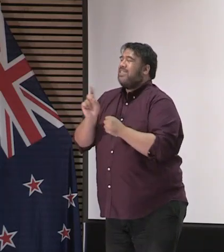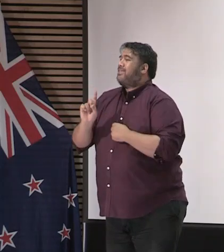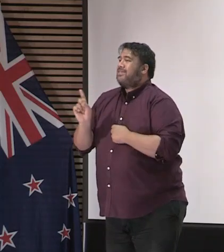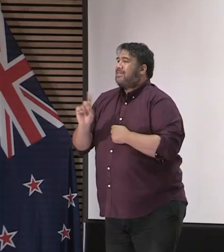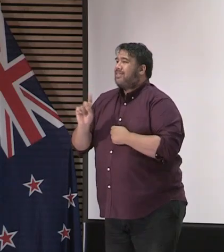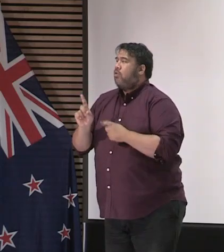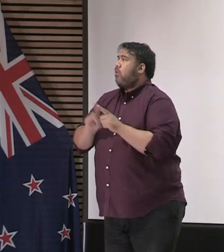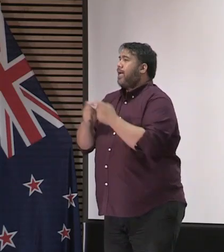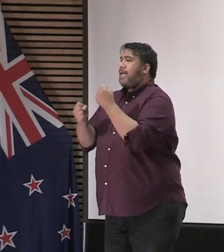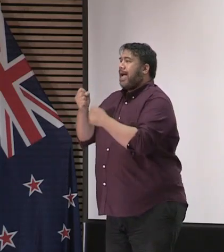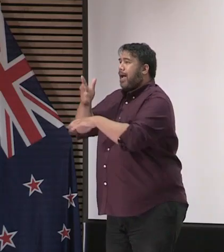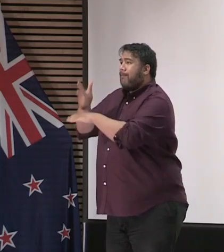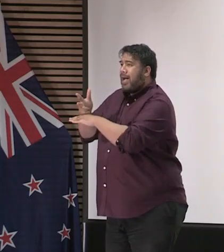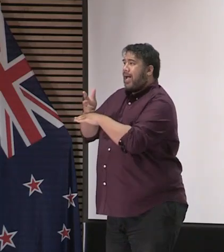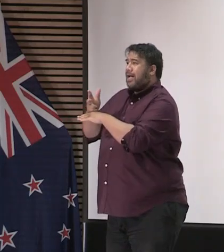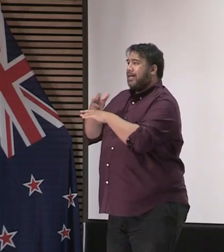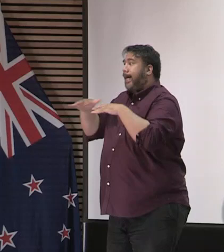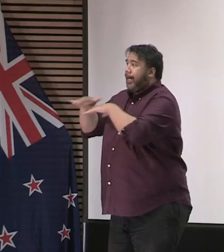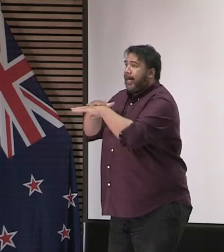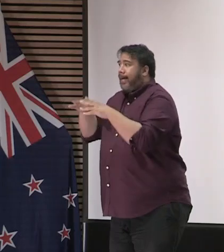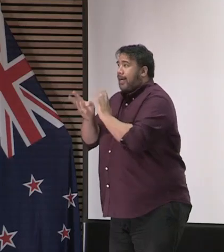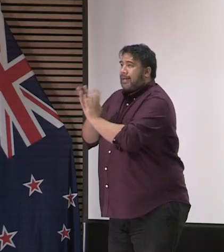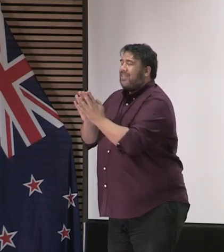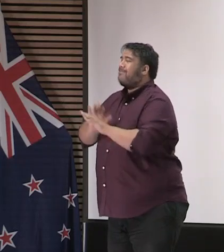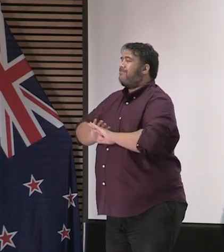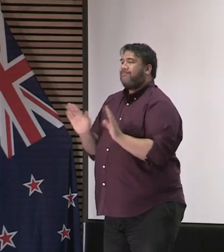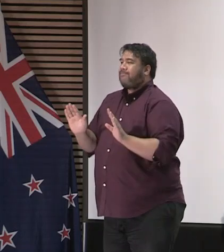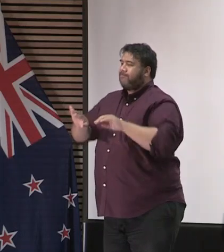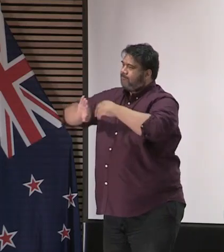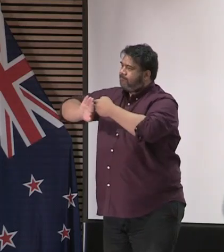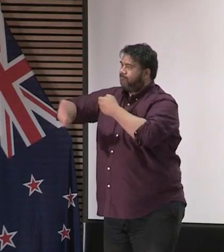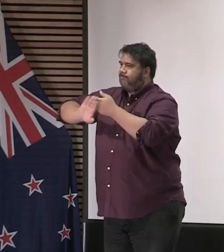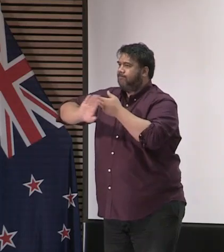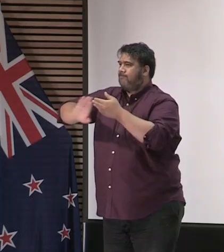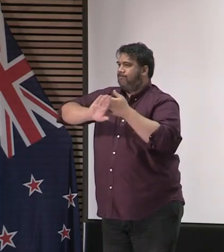to congregate outside the